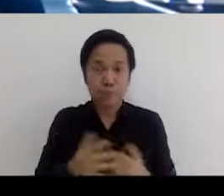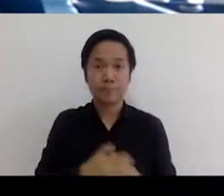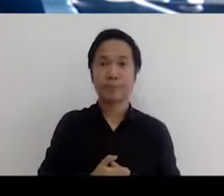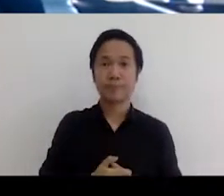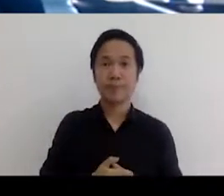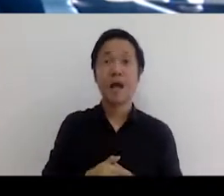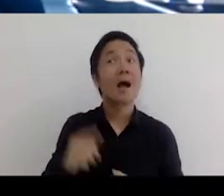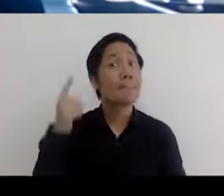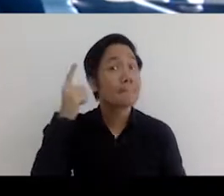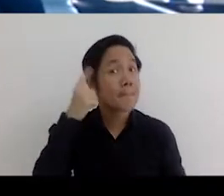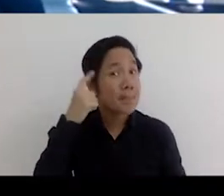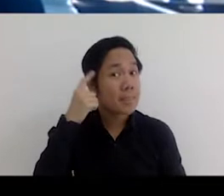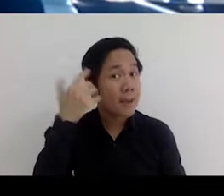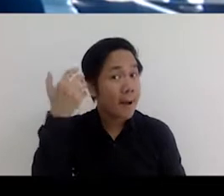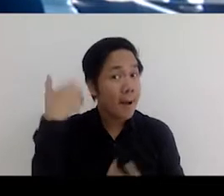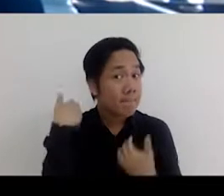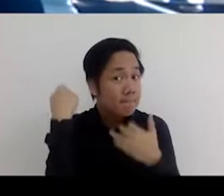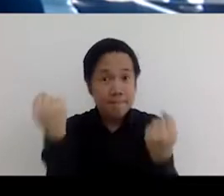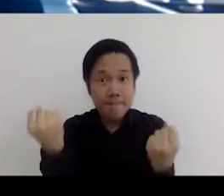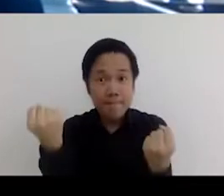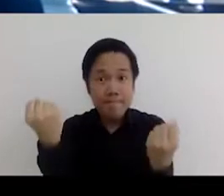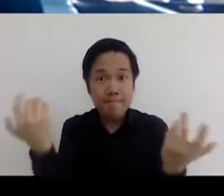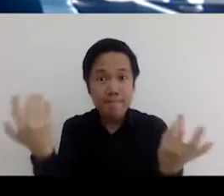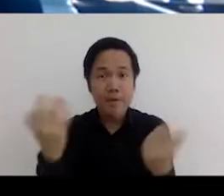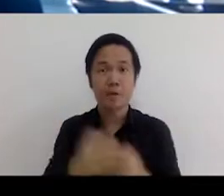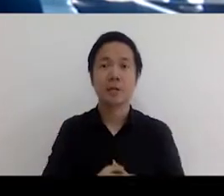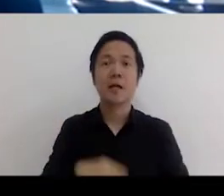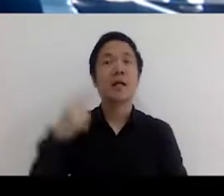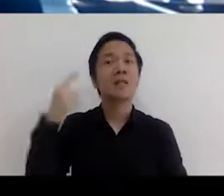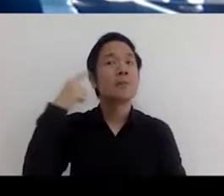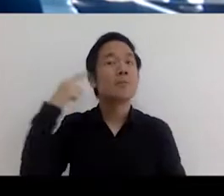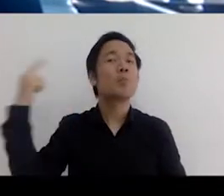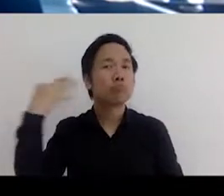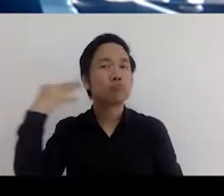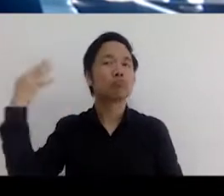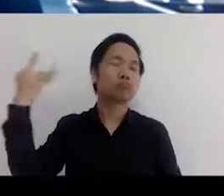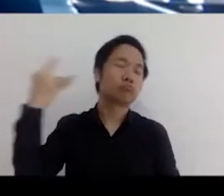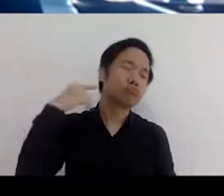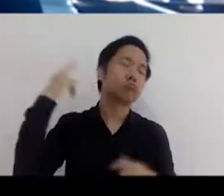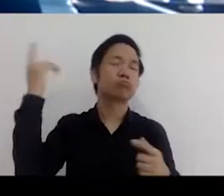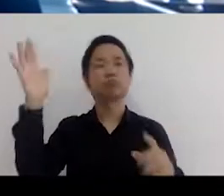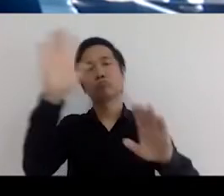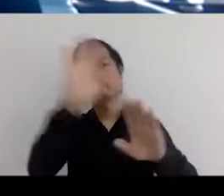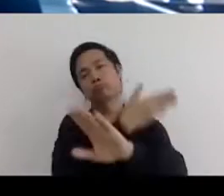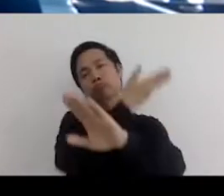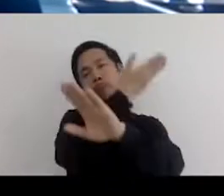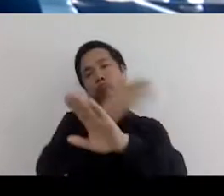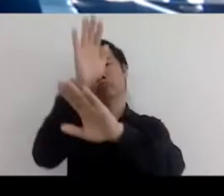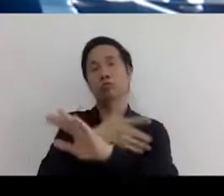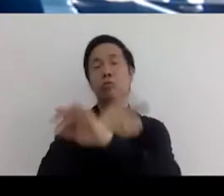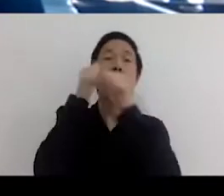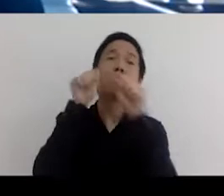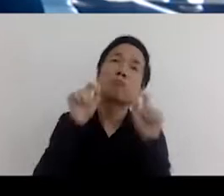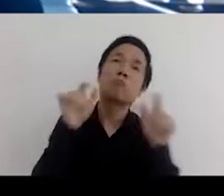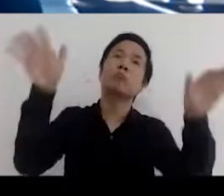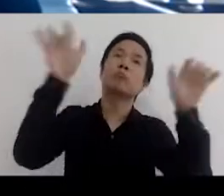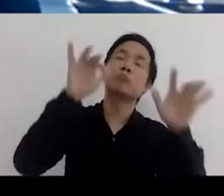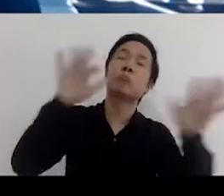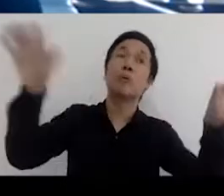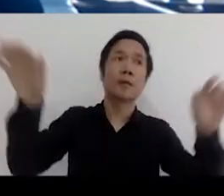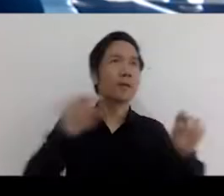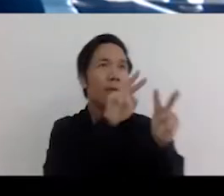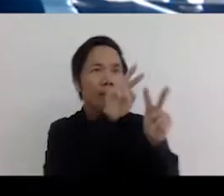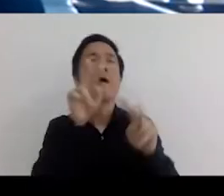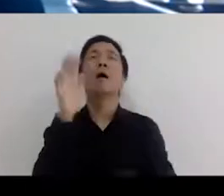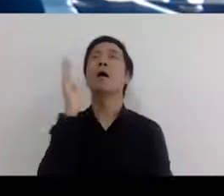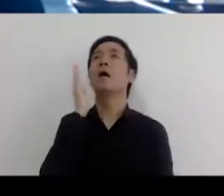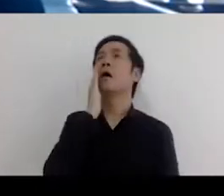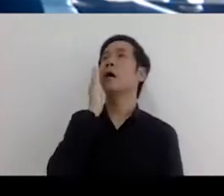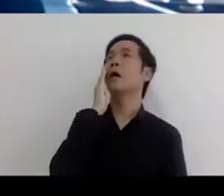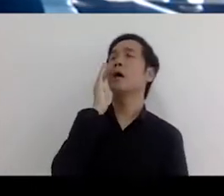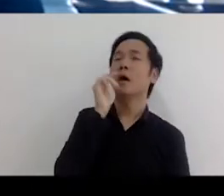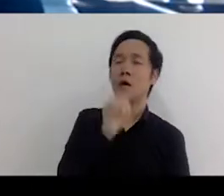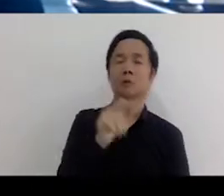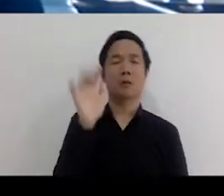Then we have a rehabilitation video series for home care intervention, that is also with a focus on people with disability.